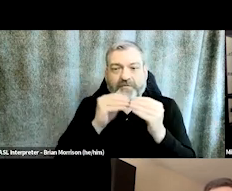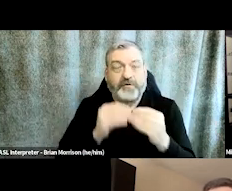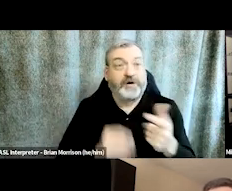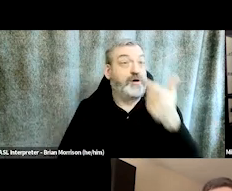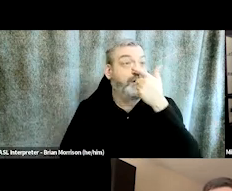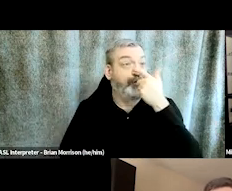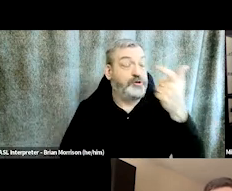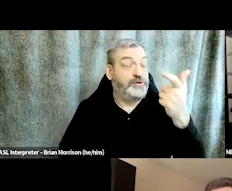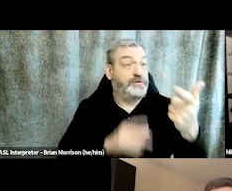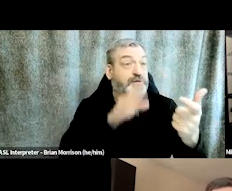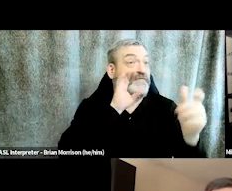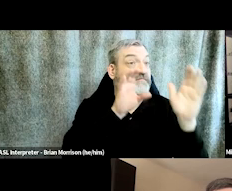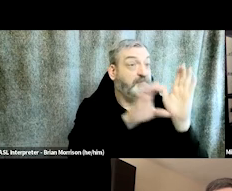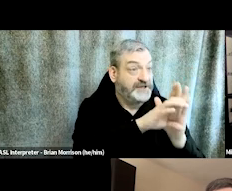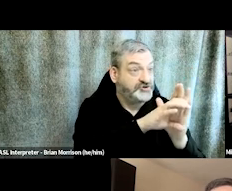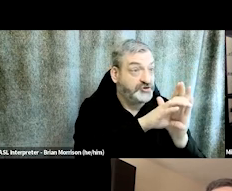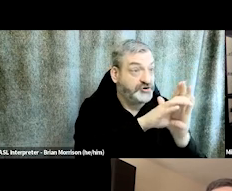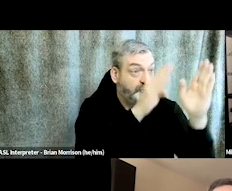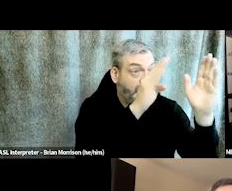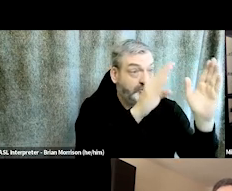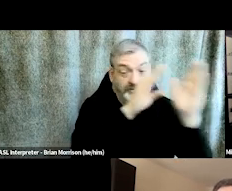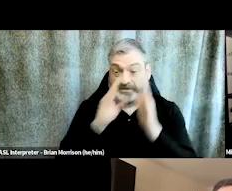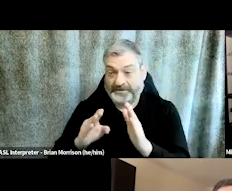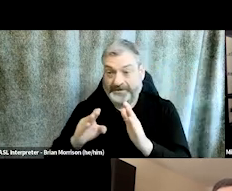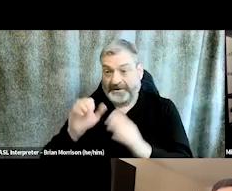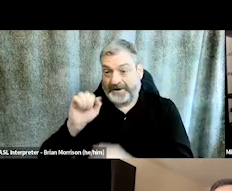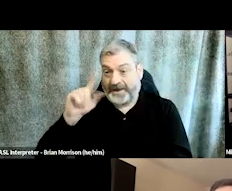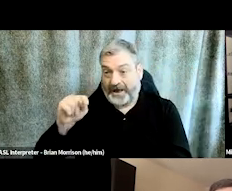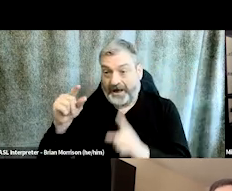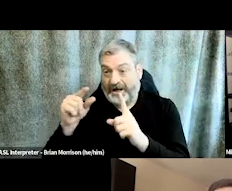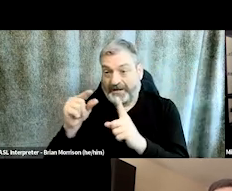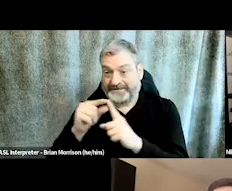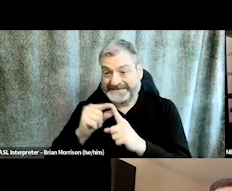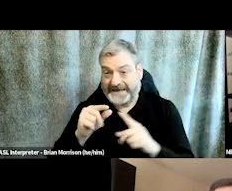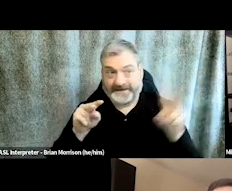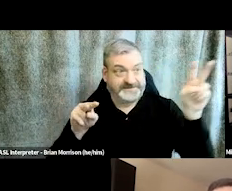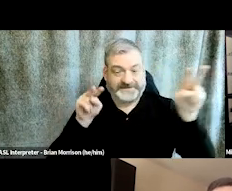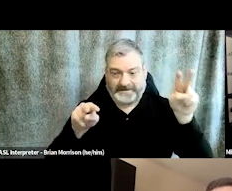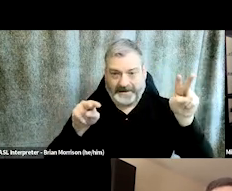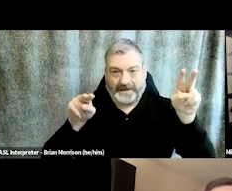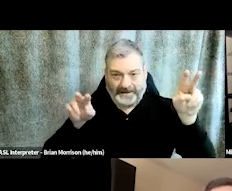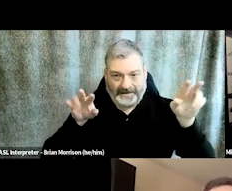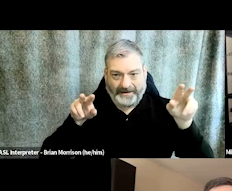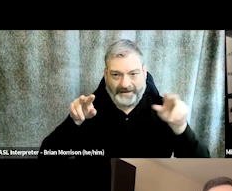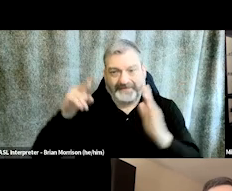at the same time because they call out details that I hadn't really picked up on because we're all just scrolling really quickly.